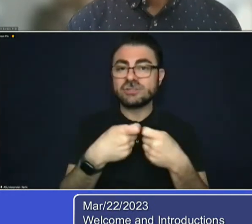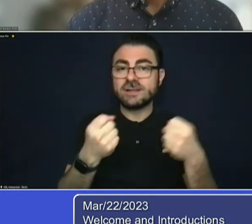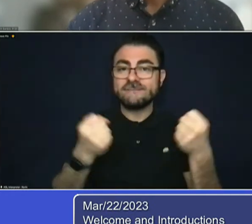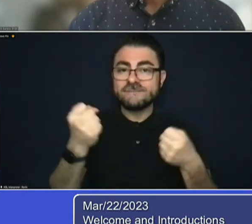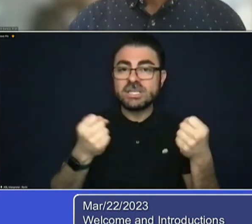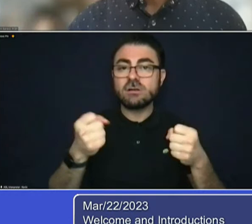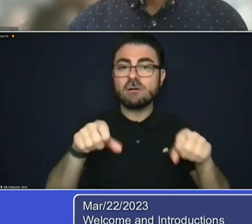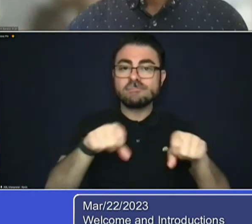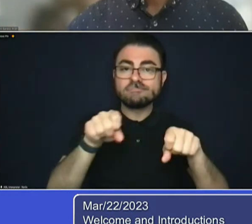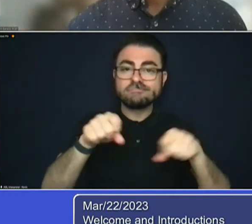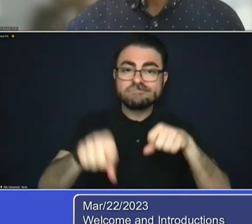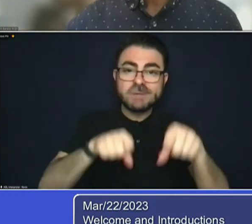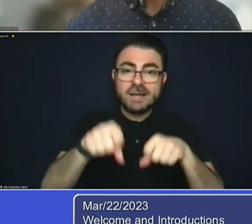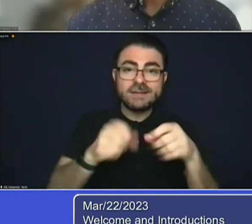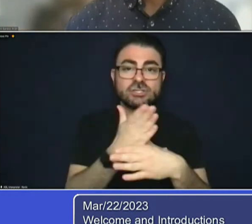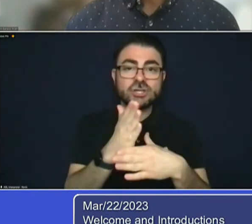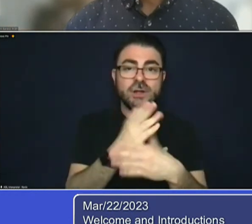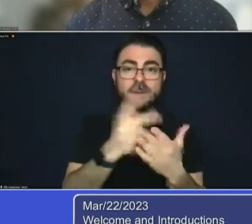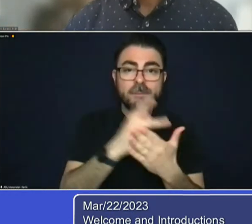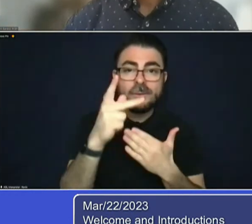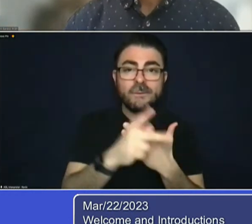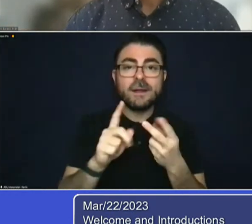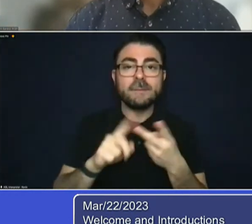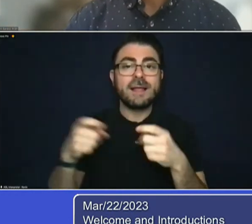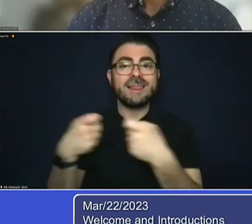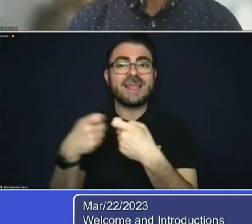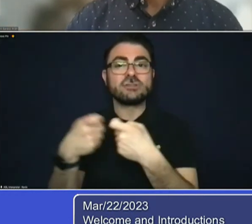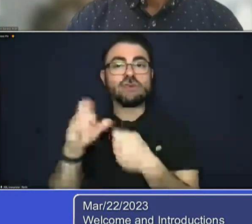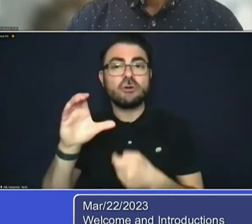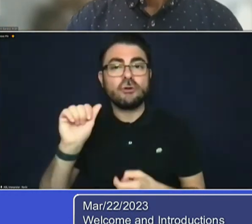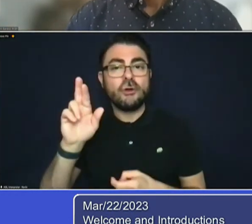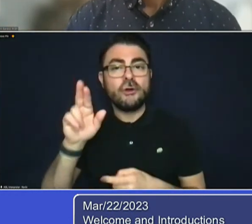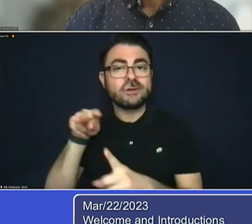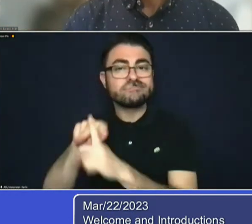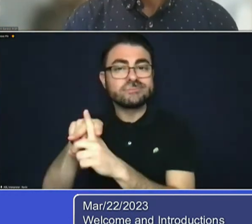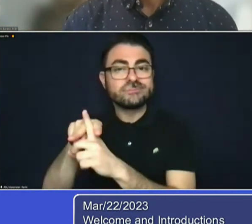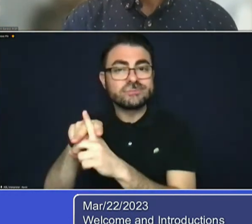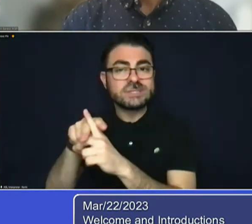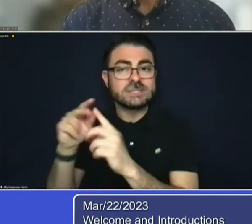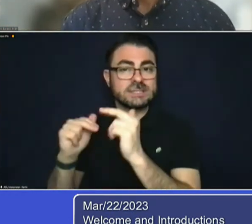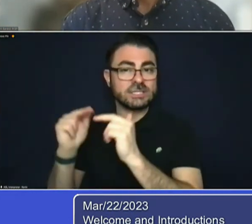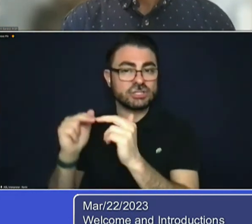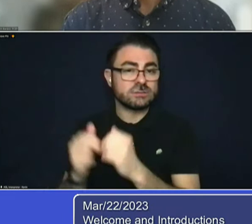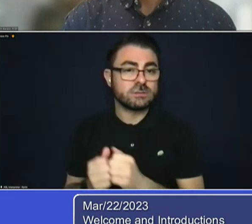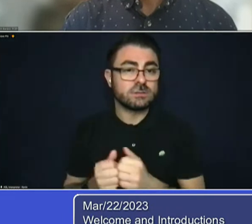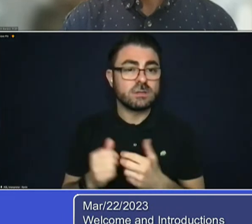YEARS. THIS COULD BE FOR ELECTRIC VEHICLE CAR SHARING PROGRAMS,